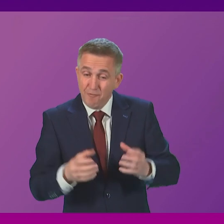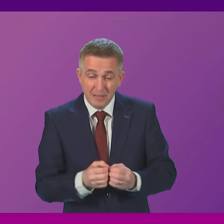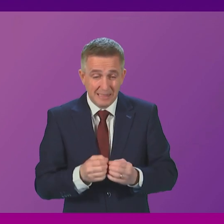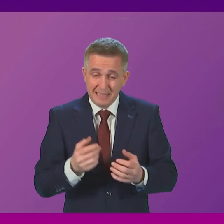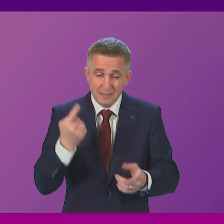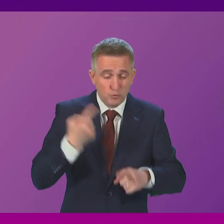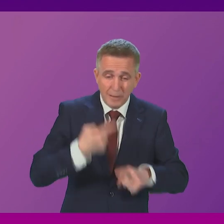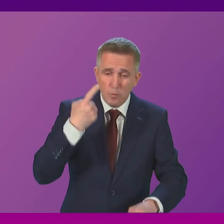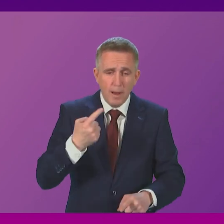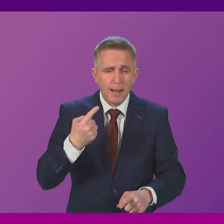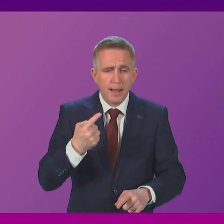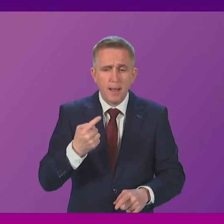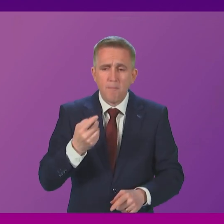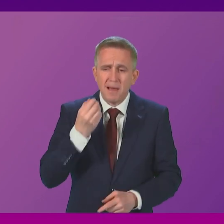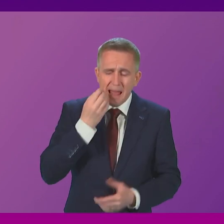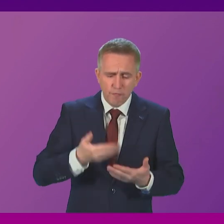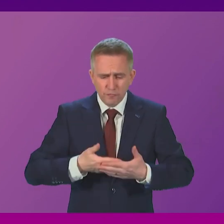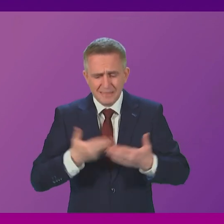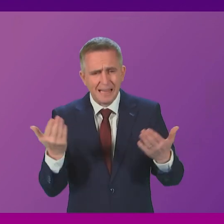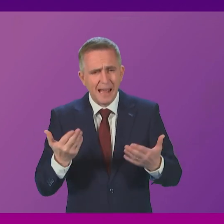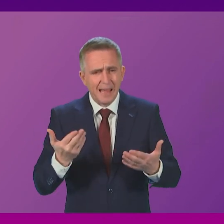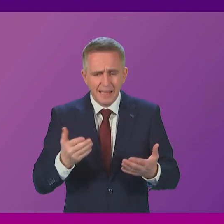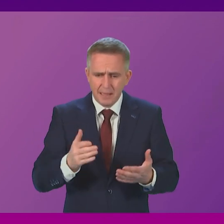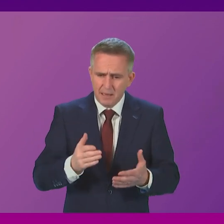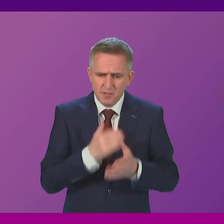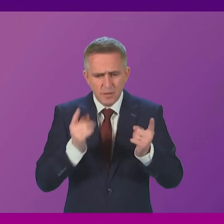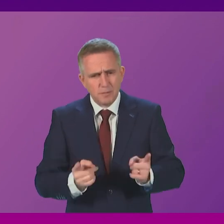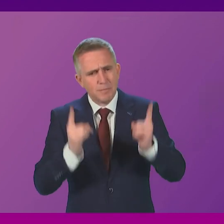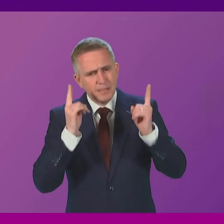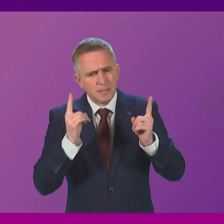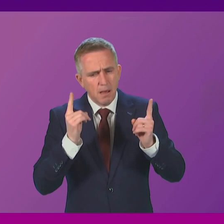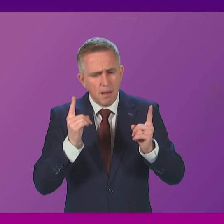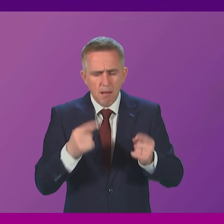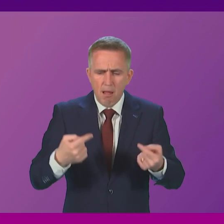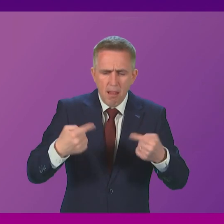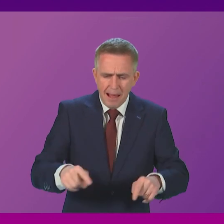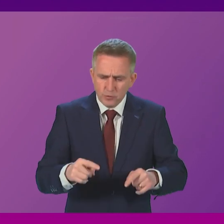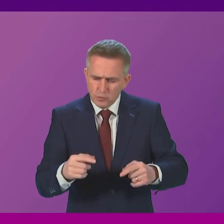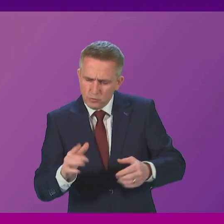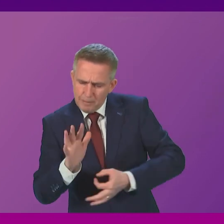but every day in office is an opportunity to make things a bit better than they were